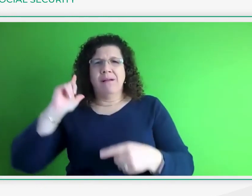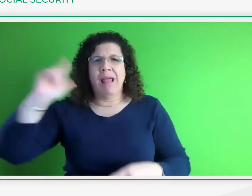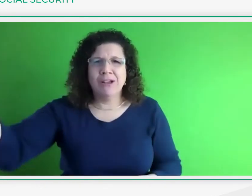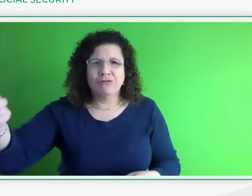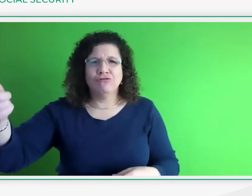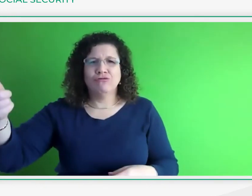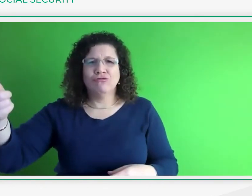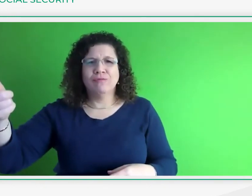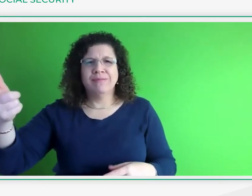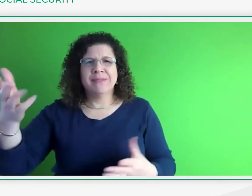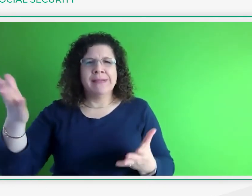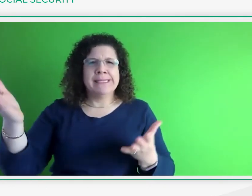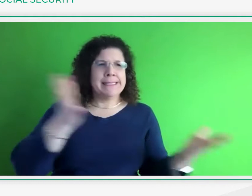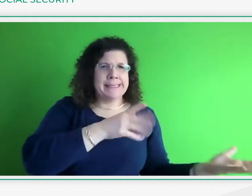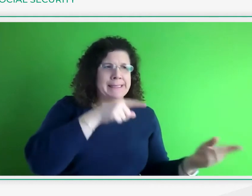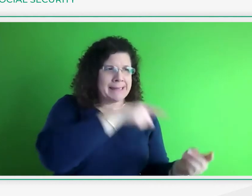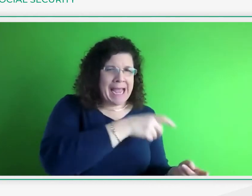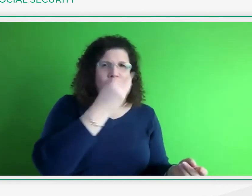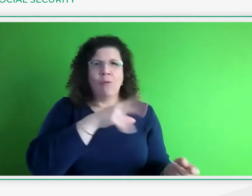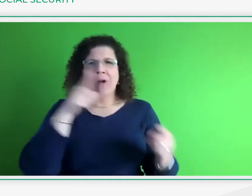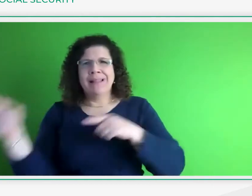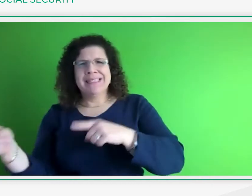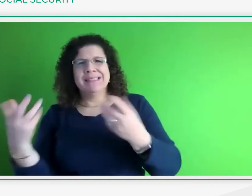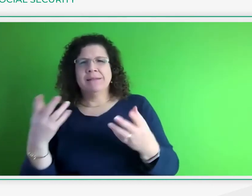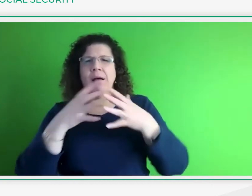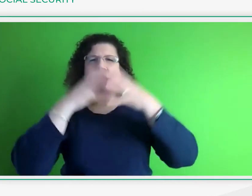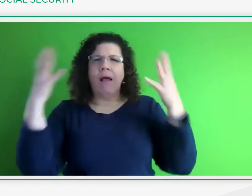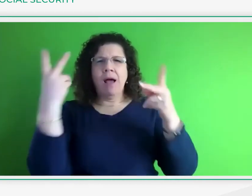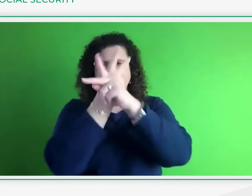or wait until later. There's still that decision-making.